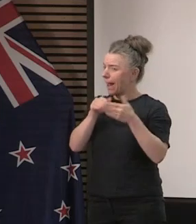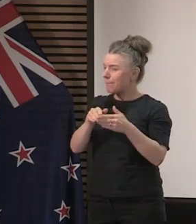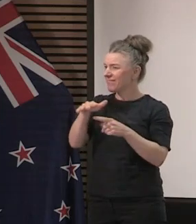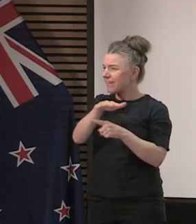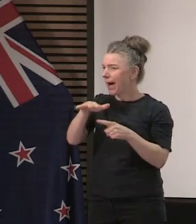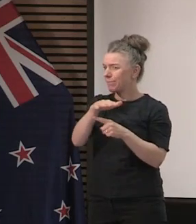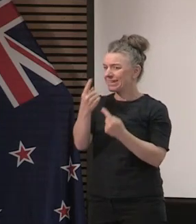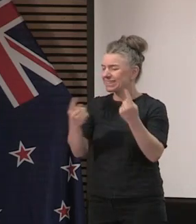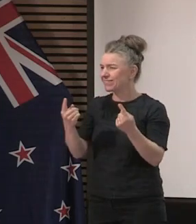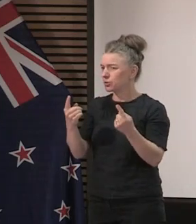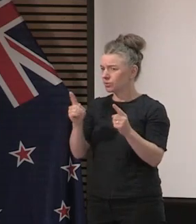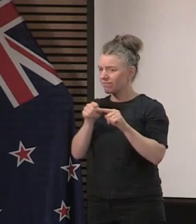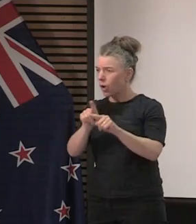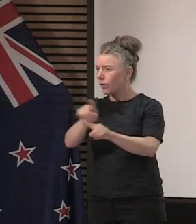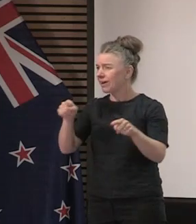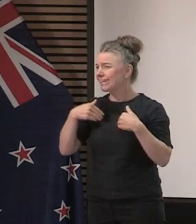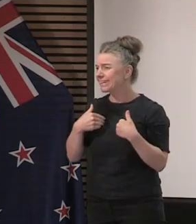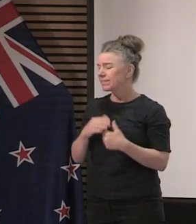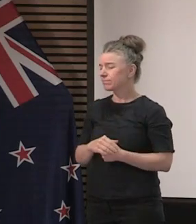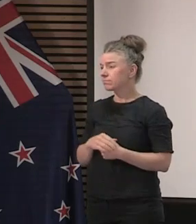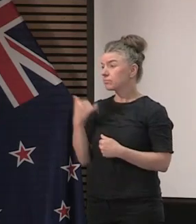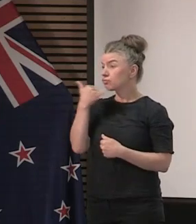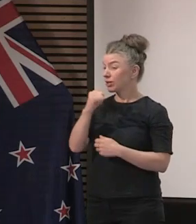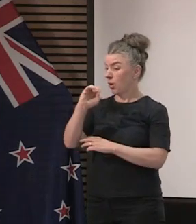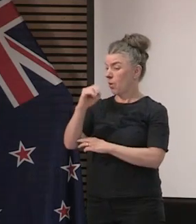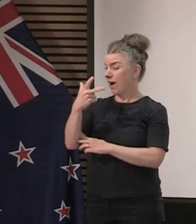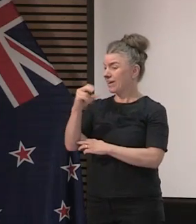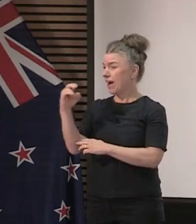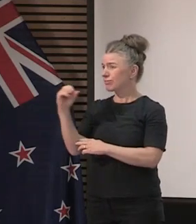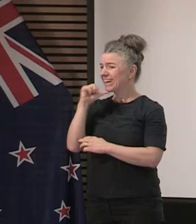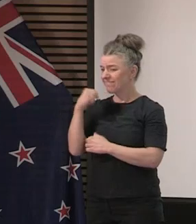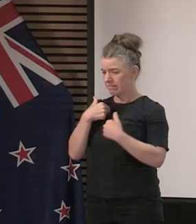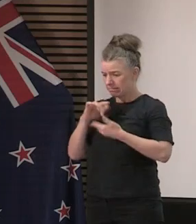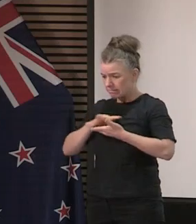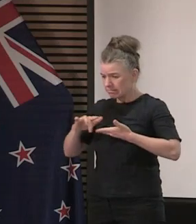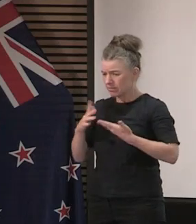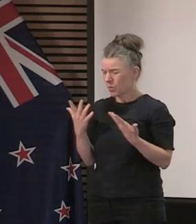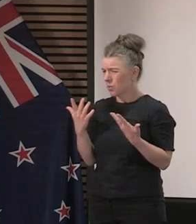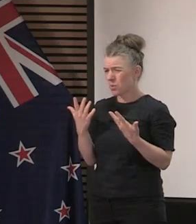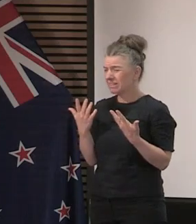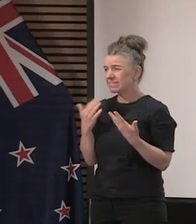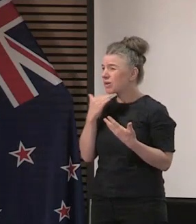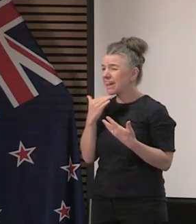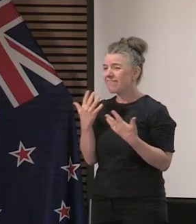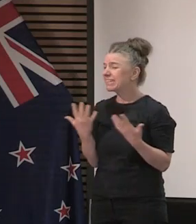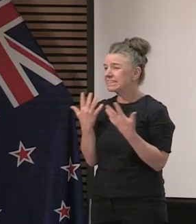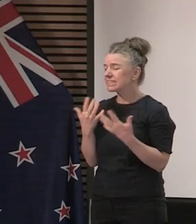individuals, families and whanau have the support they need. There is 0800 number for